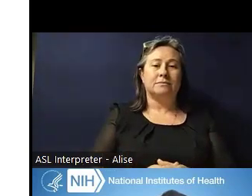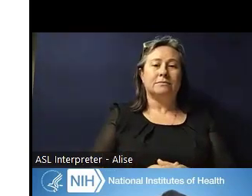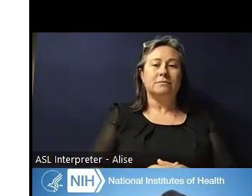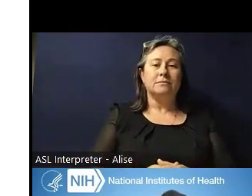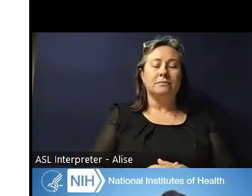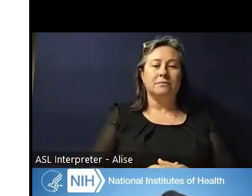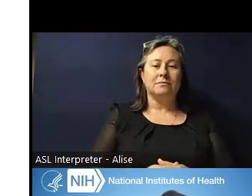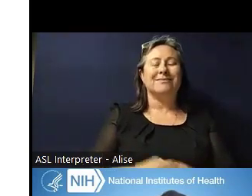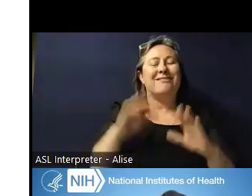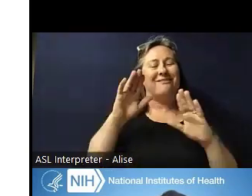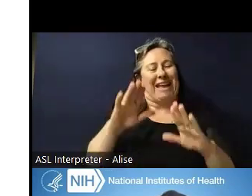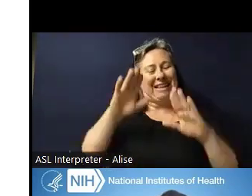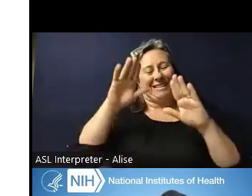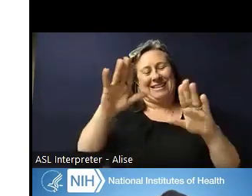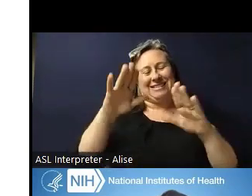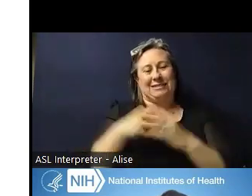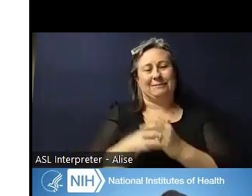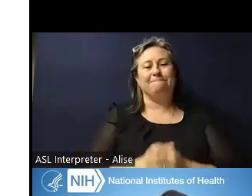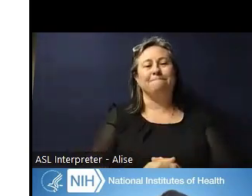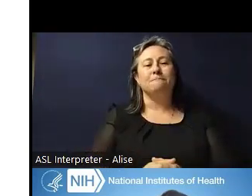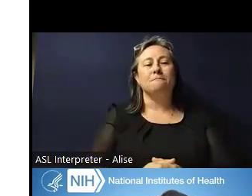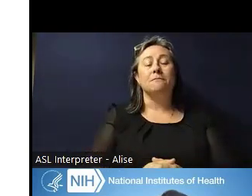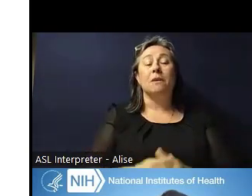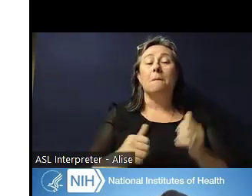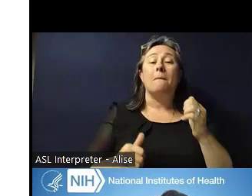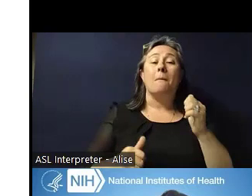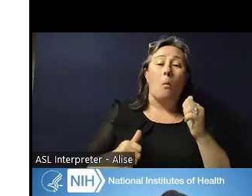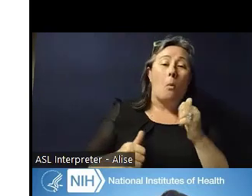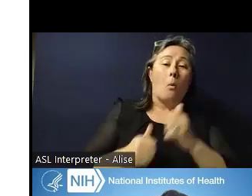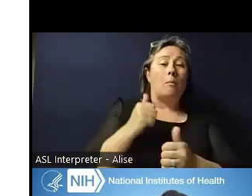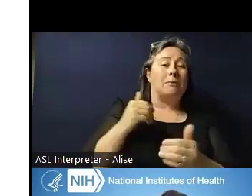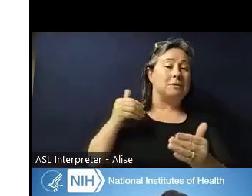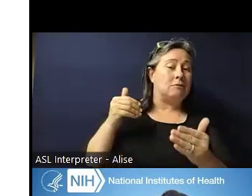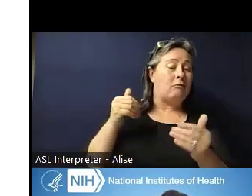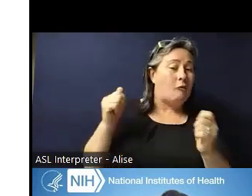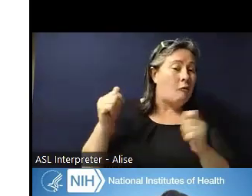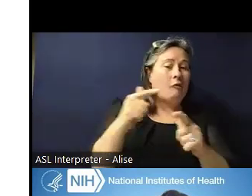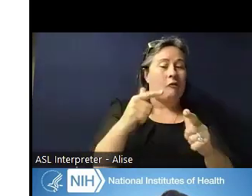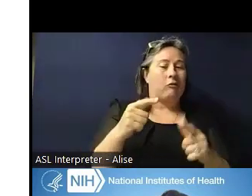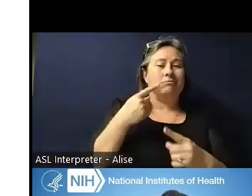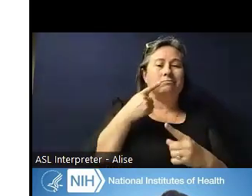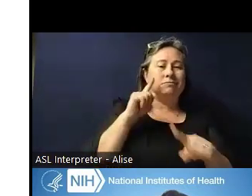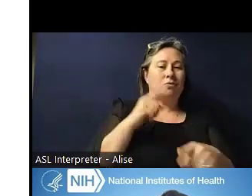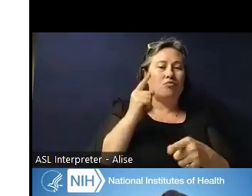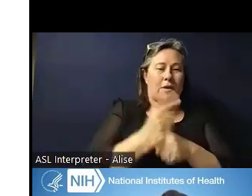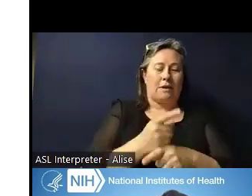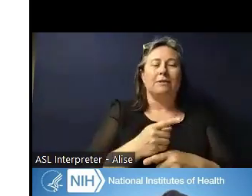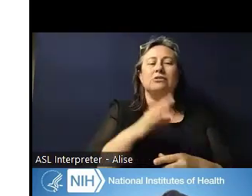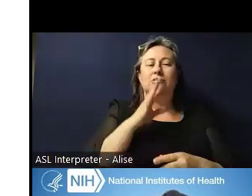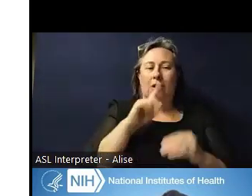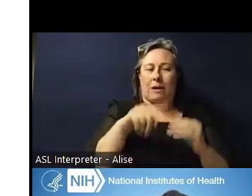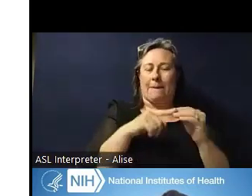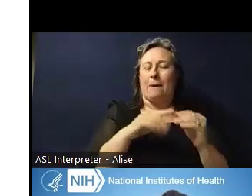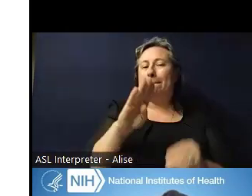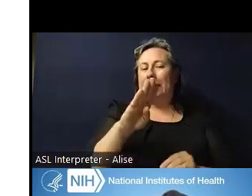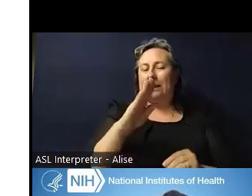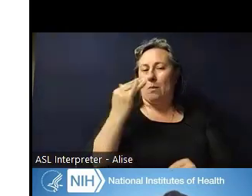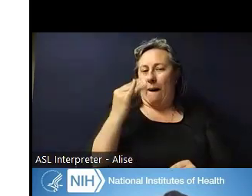Oh, fantastic. So almost everybody got it, and let's talk a little bit about why B is the correct answer.